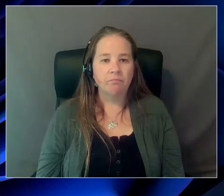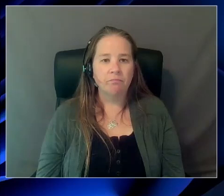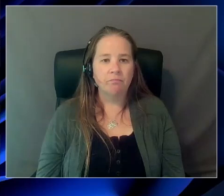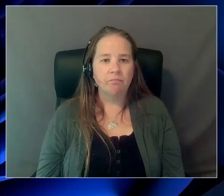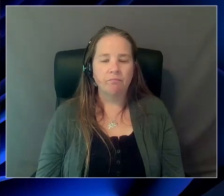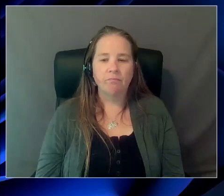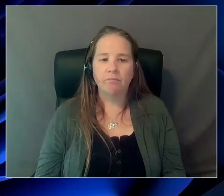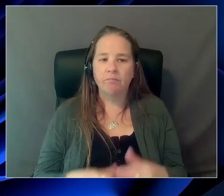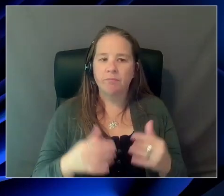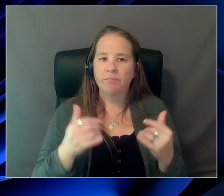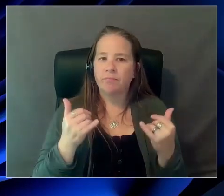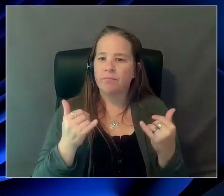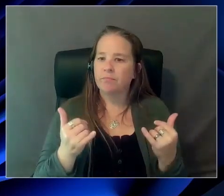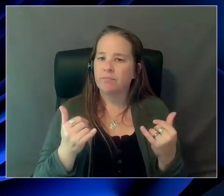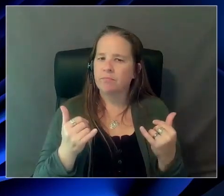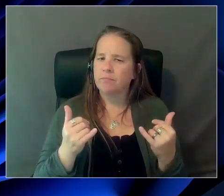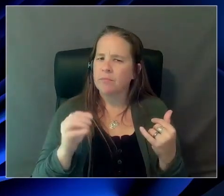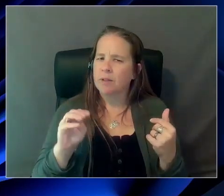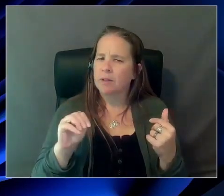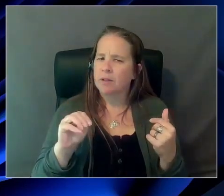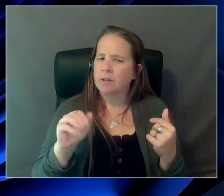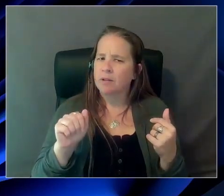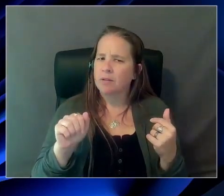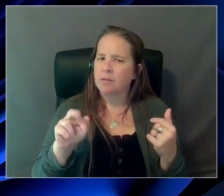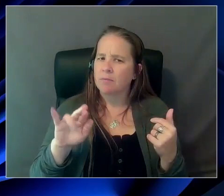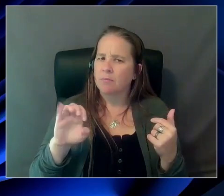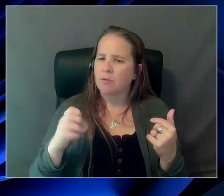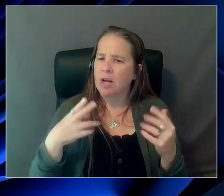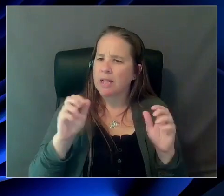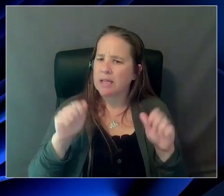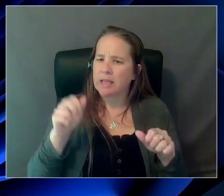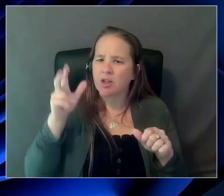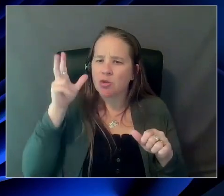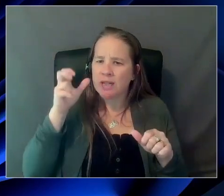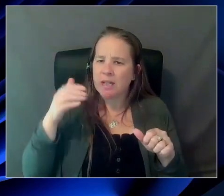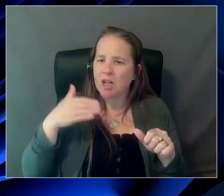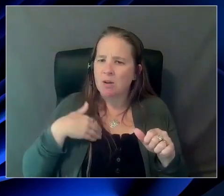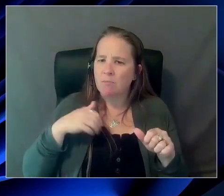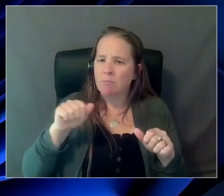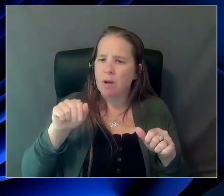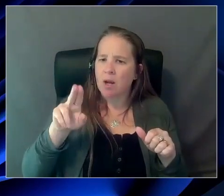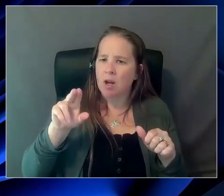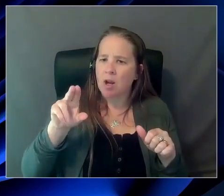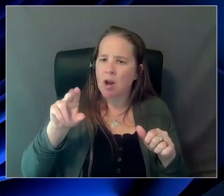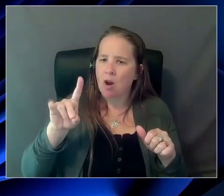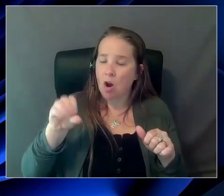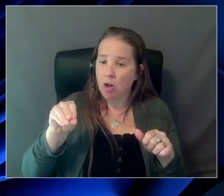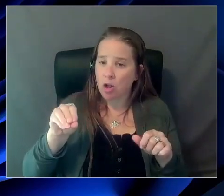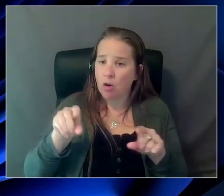Now, Mariah, can you hear my audio and see my screen?